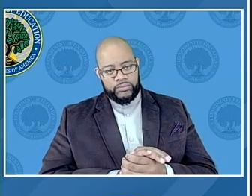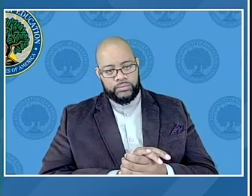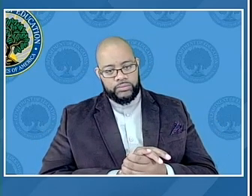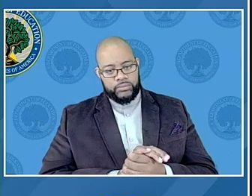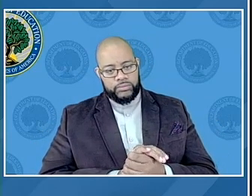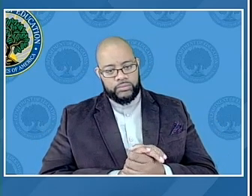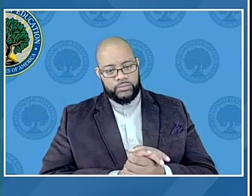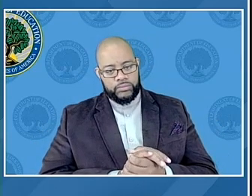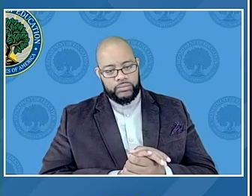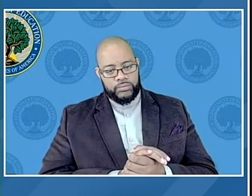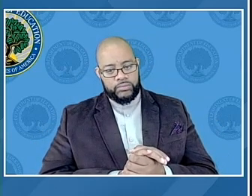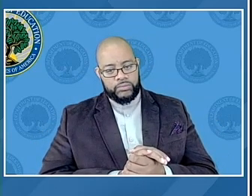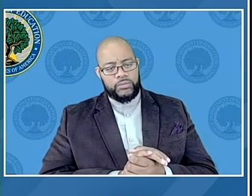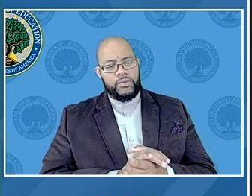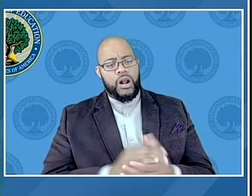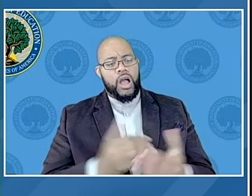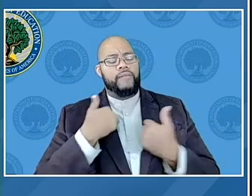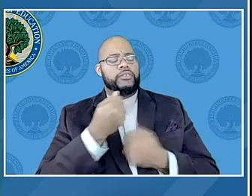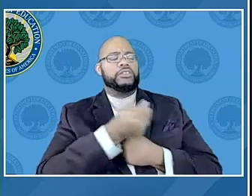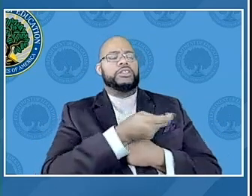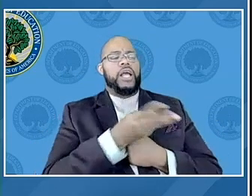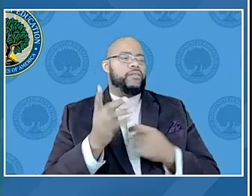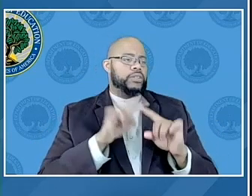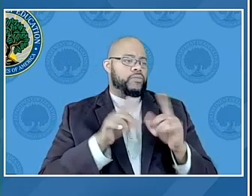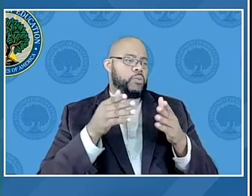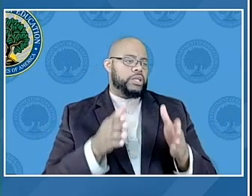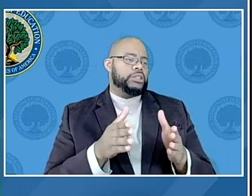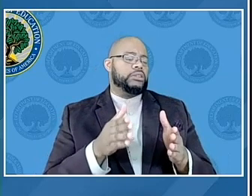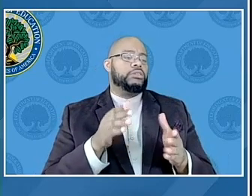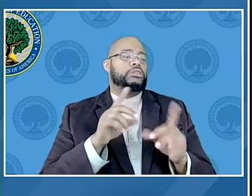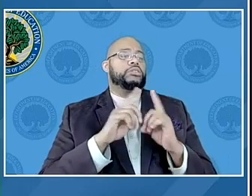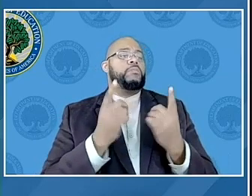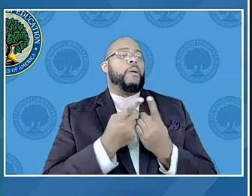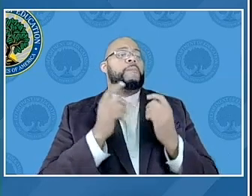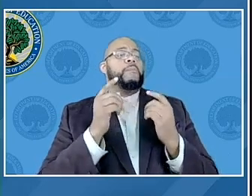There are a number of ways that the Department communicates with our